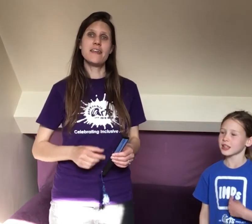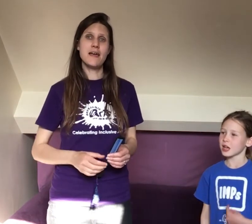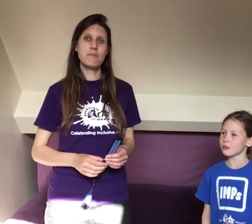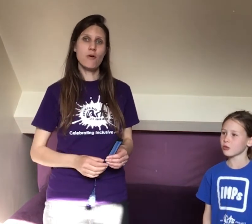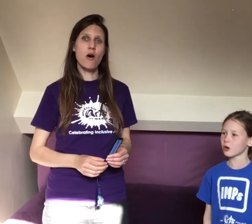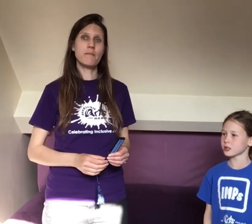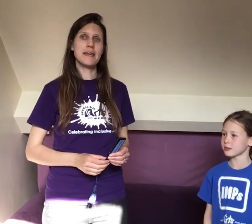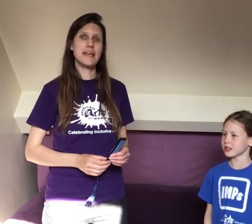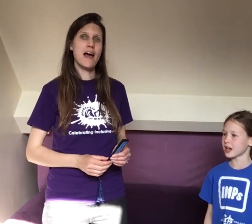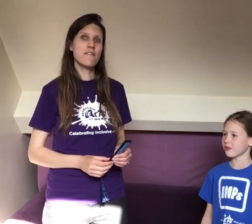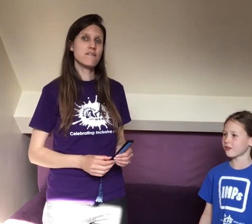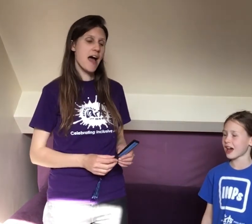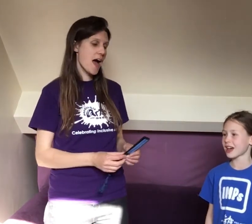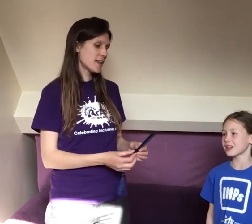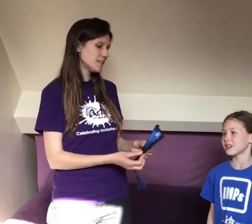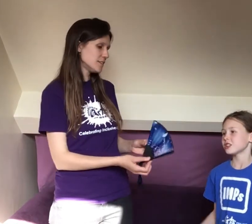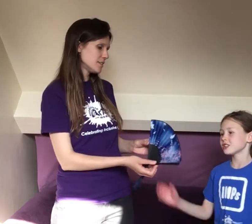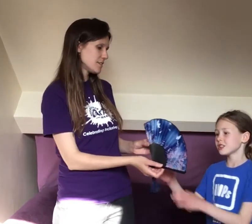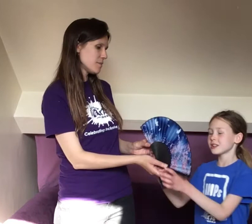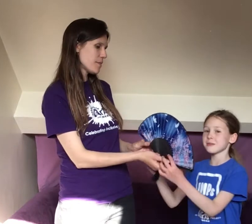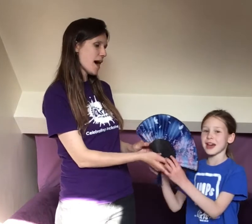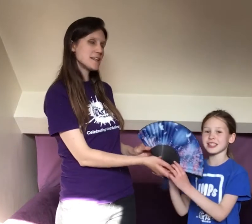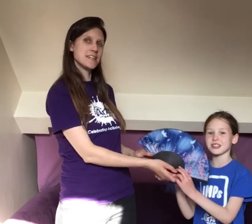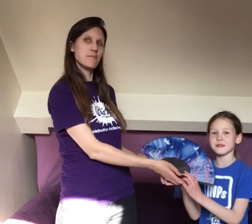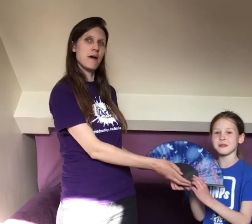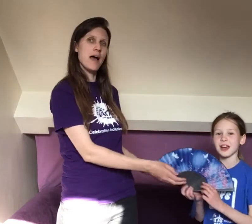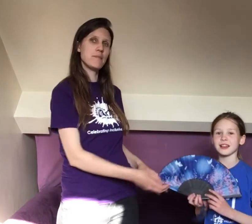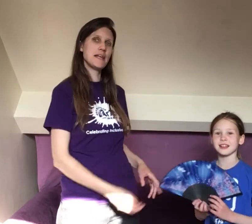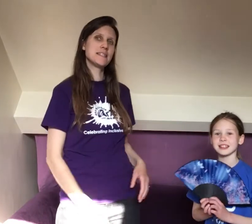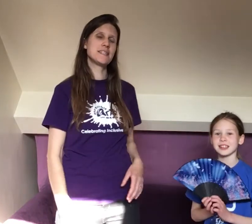They brought me a fan, just imagine my bliss,